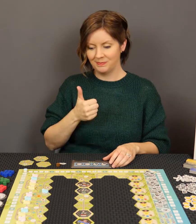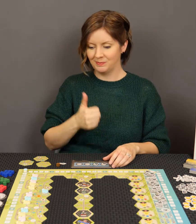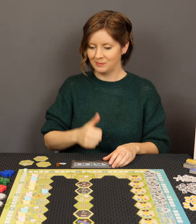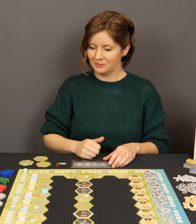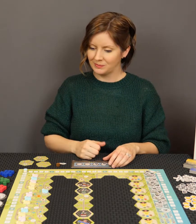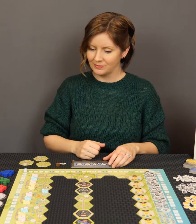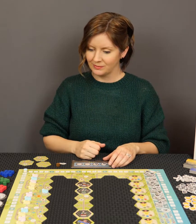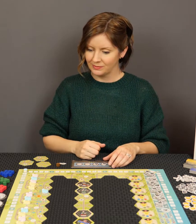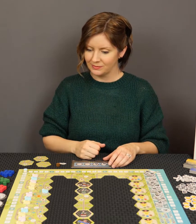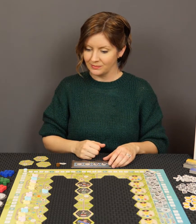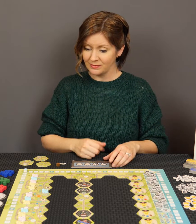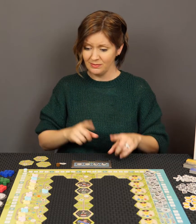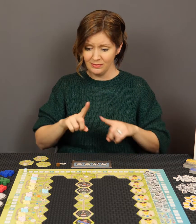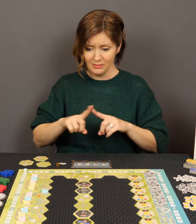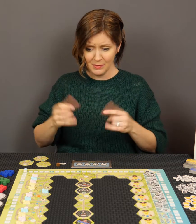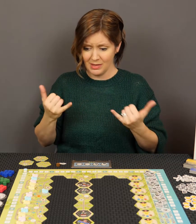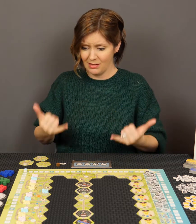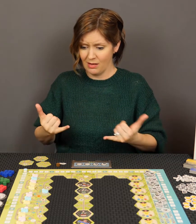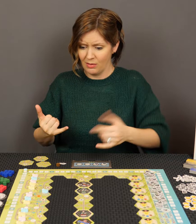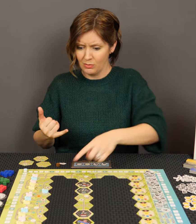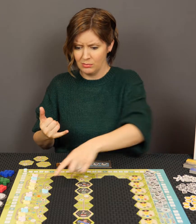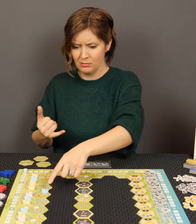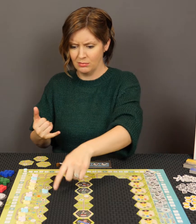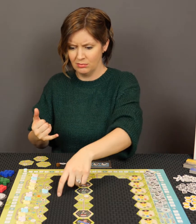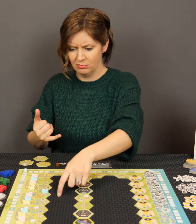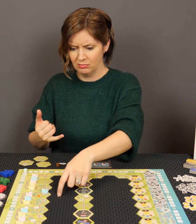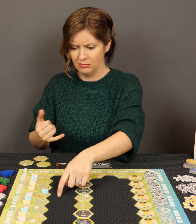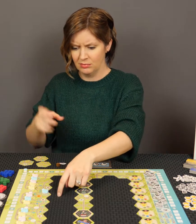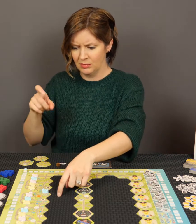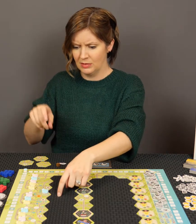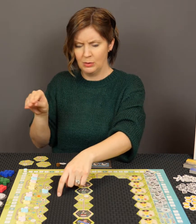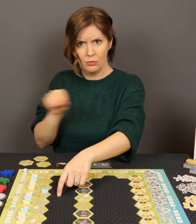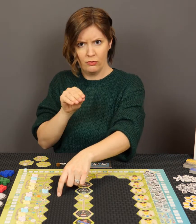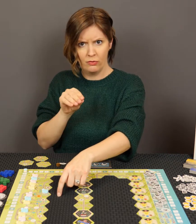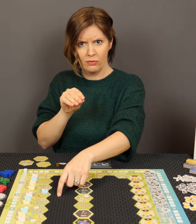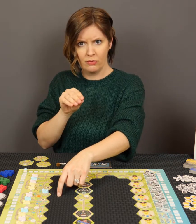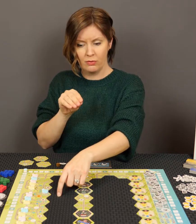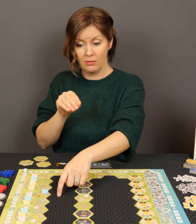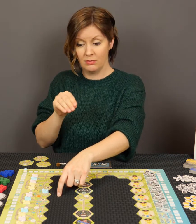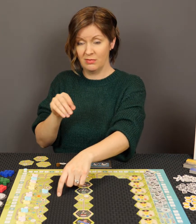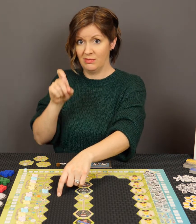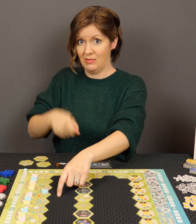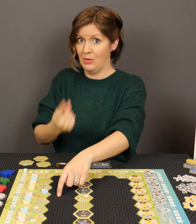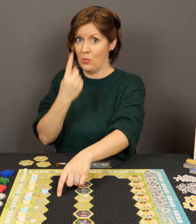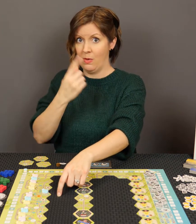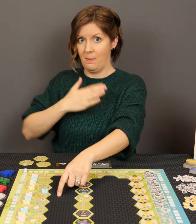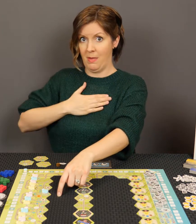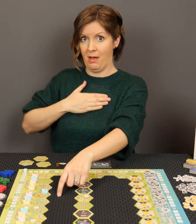But now, you can see there’s nowhere for me to go.